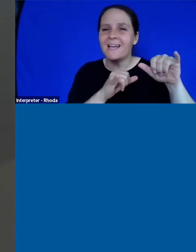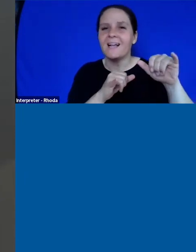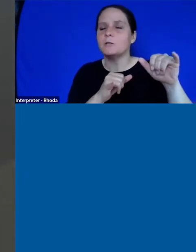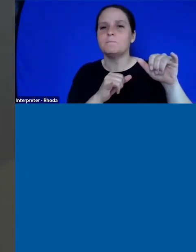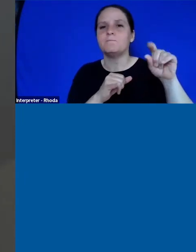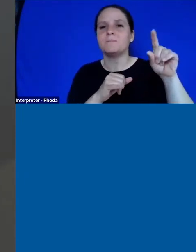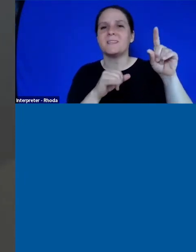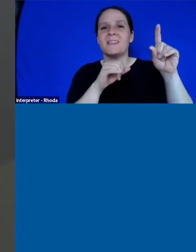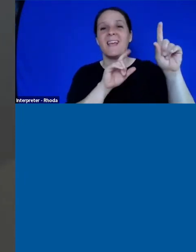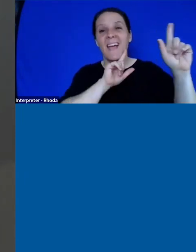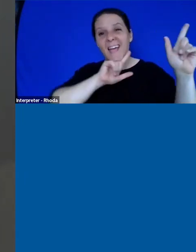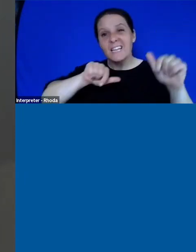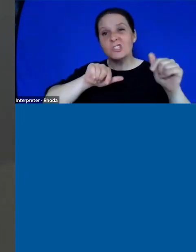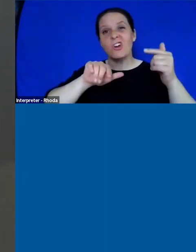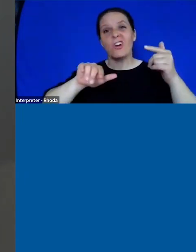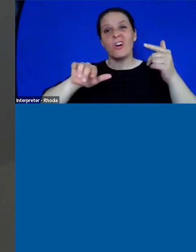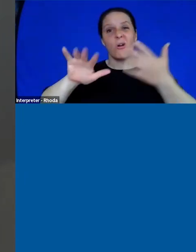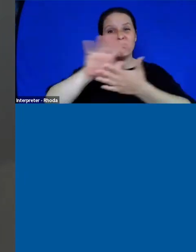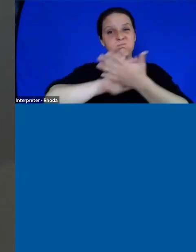specific bit of information that I need.